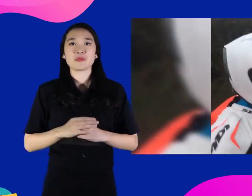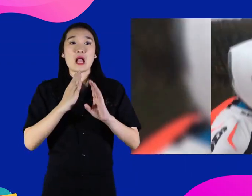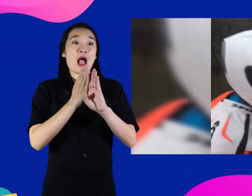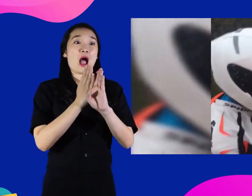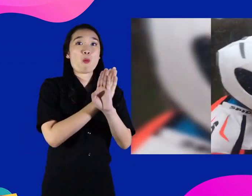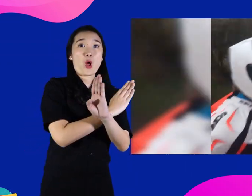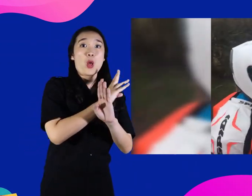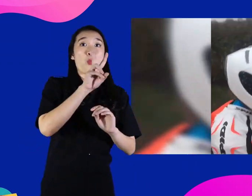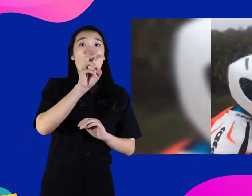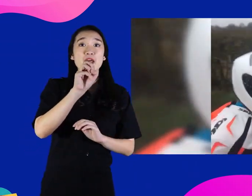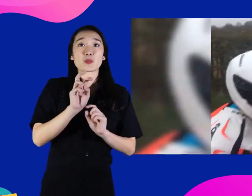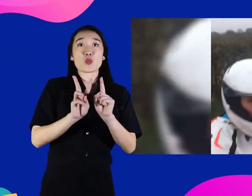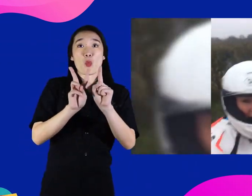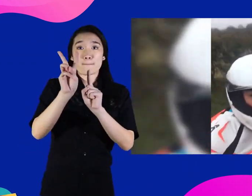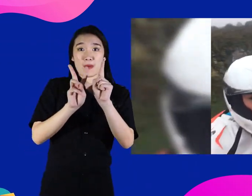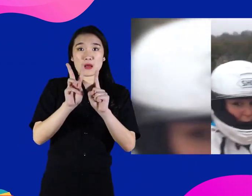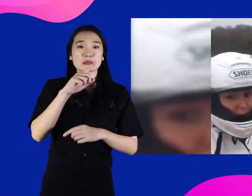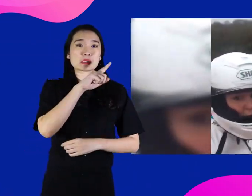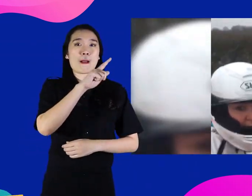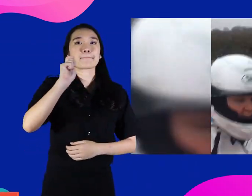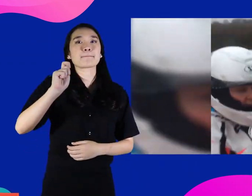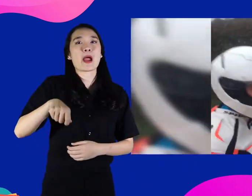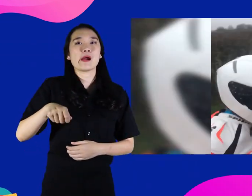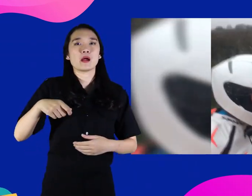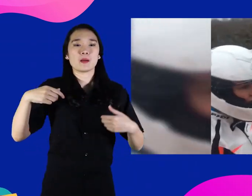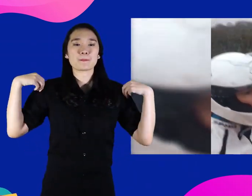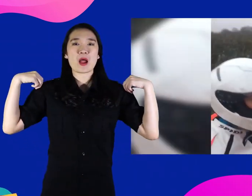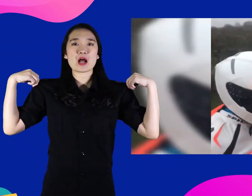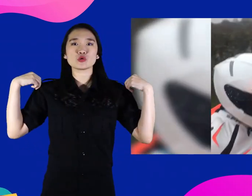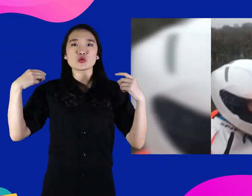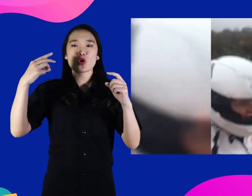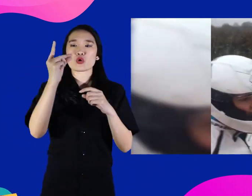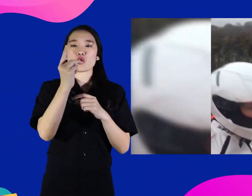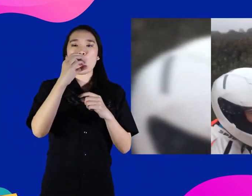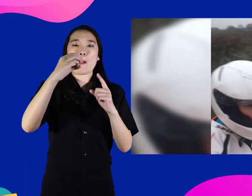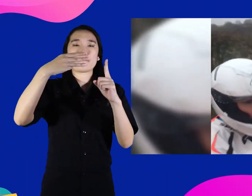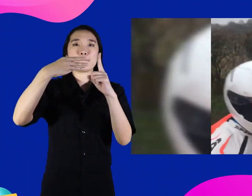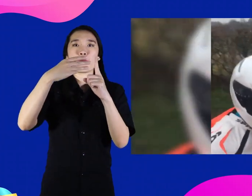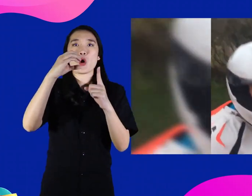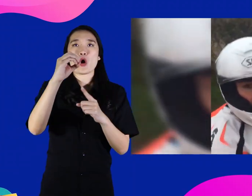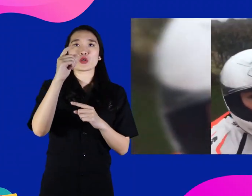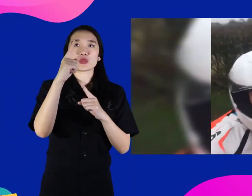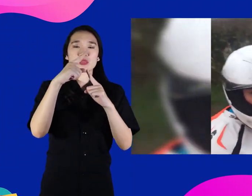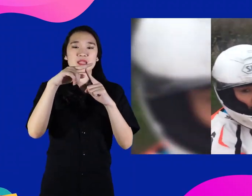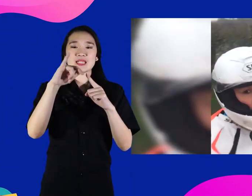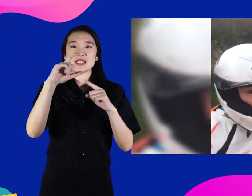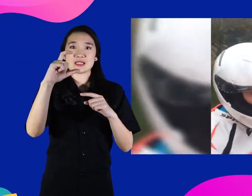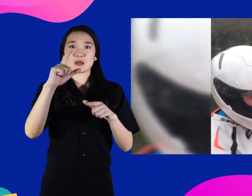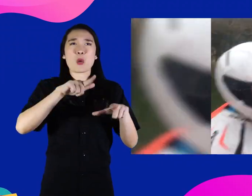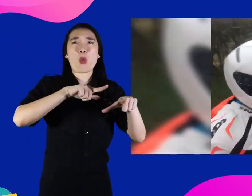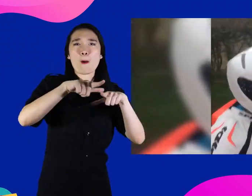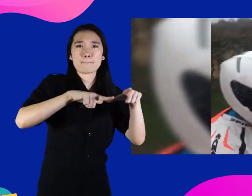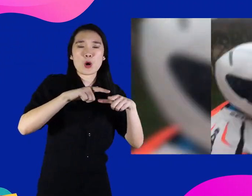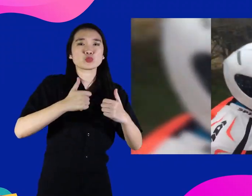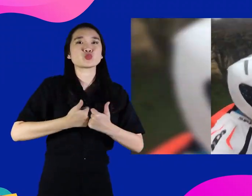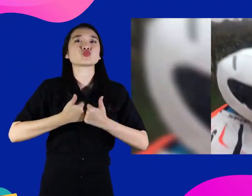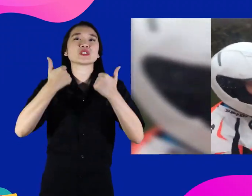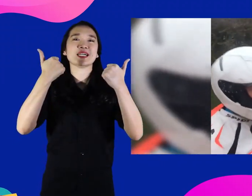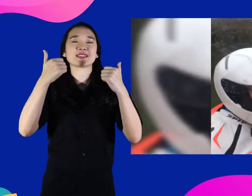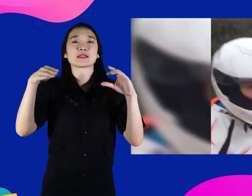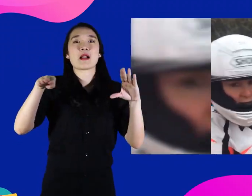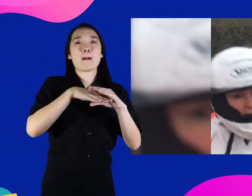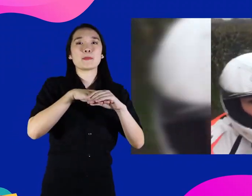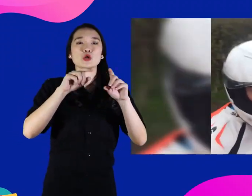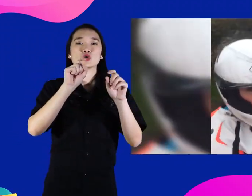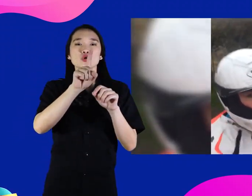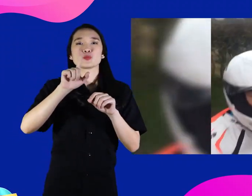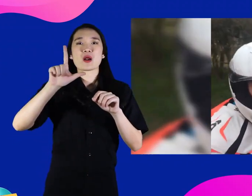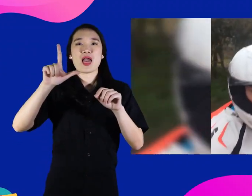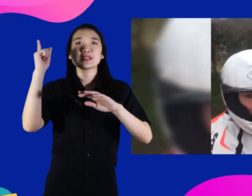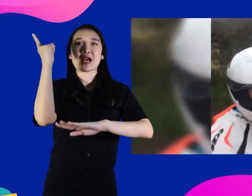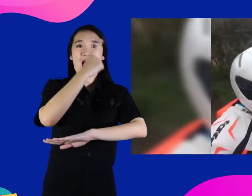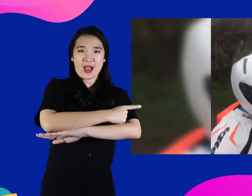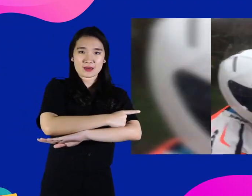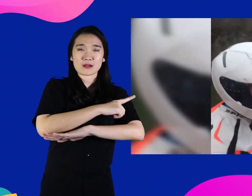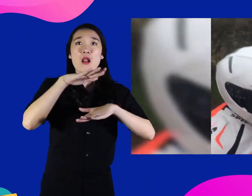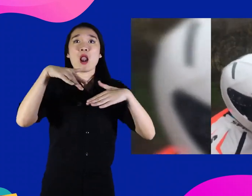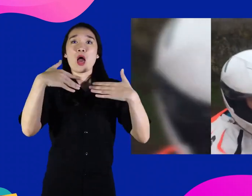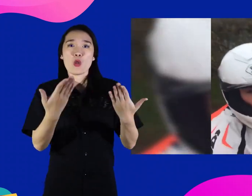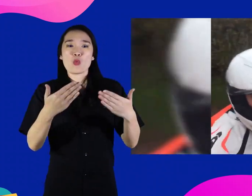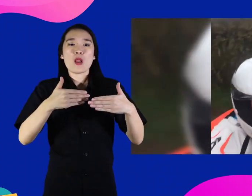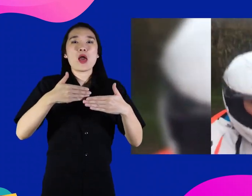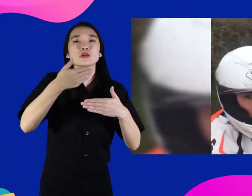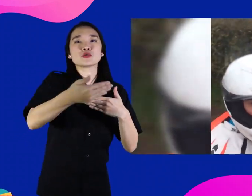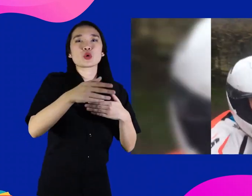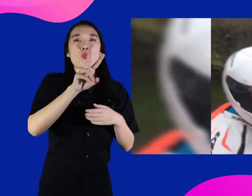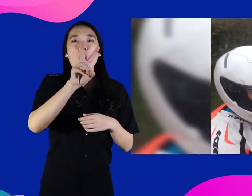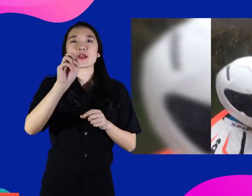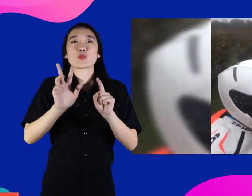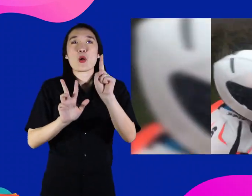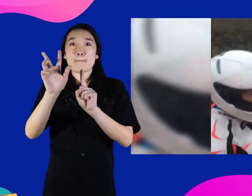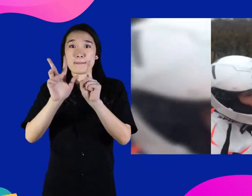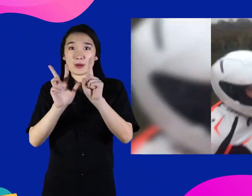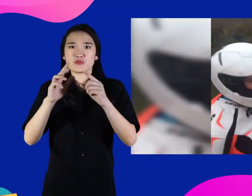Early in 2012, he wore robotic clothes during the race and succeeded in 17 days, then continued to 2018,